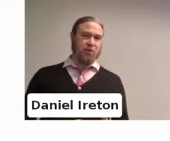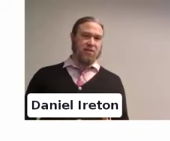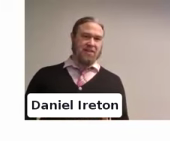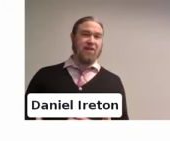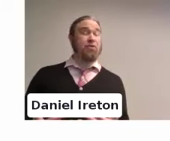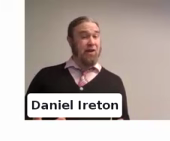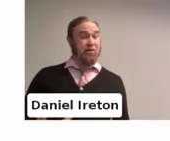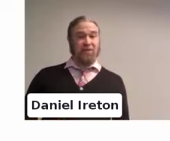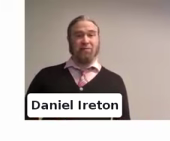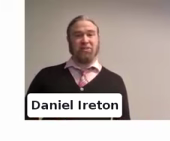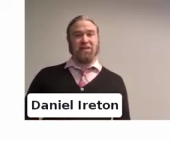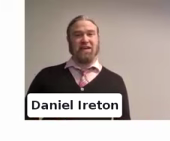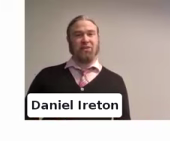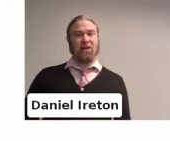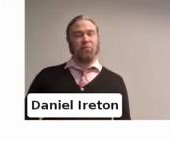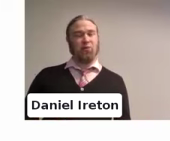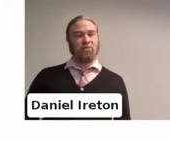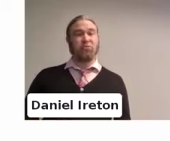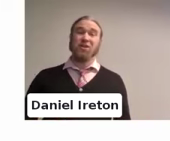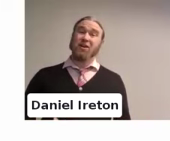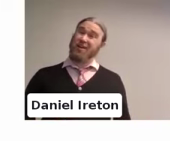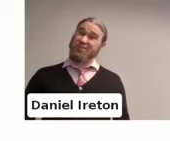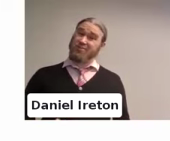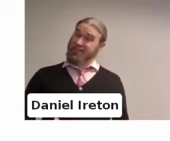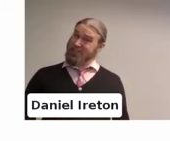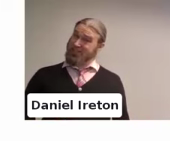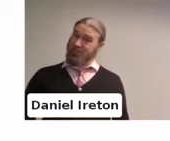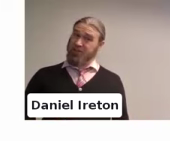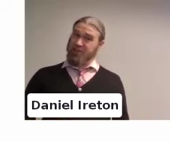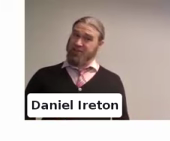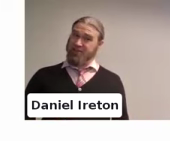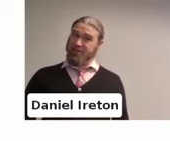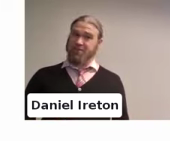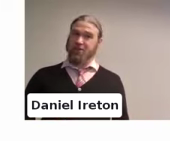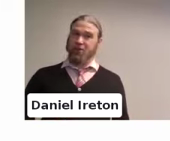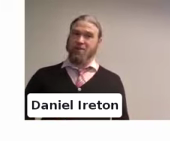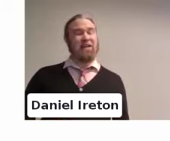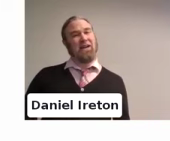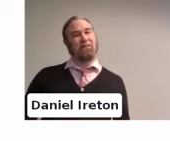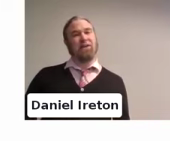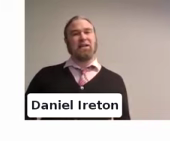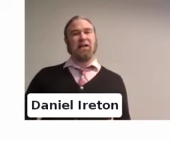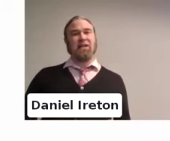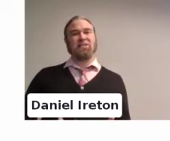They are a lot of games that are cooperative in that sense. And the players are actually working together.